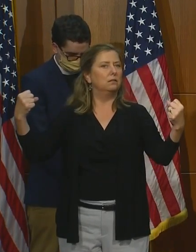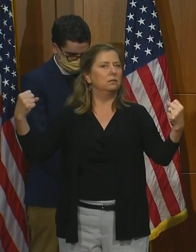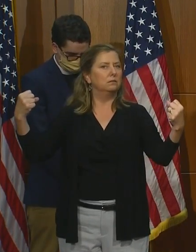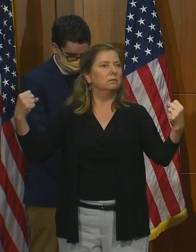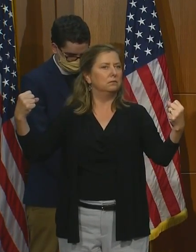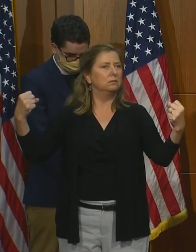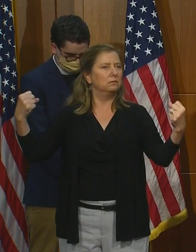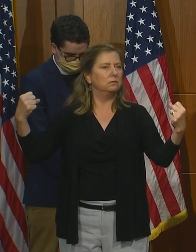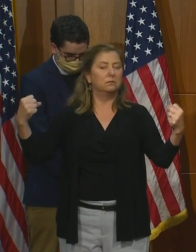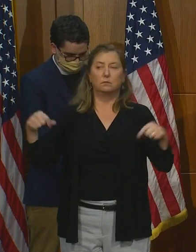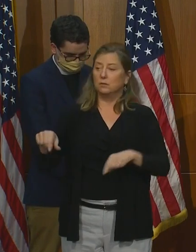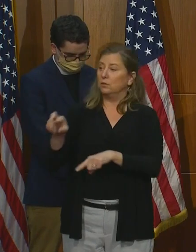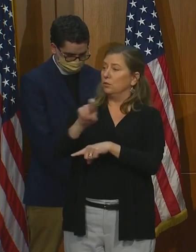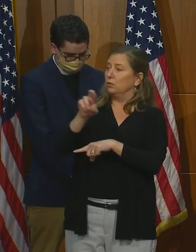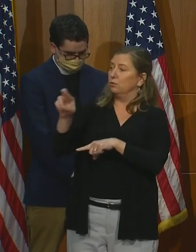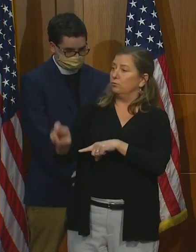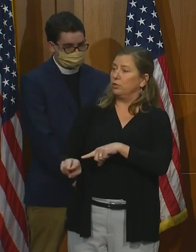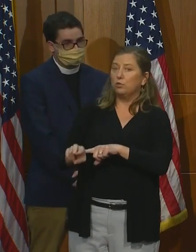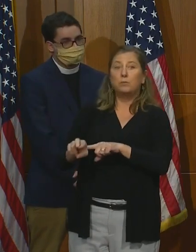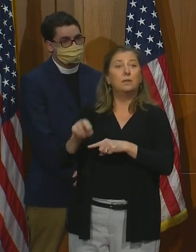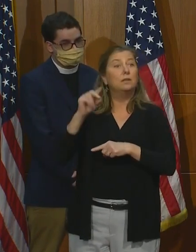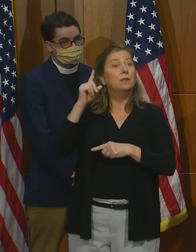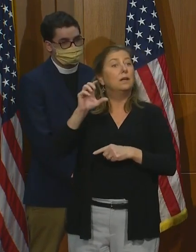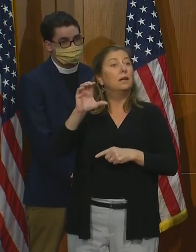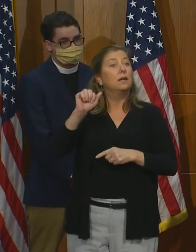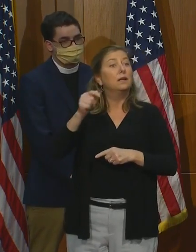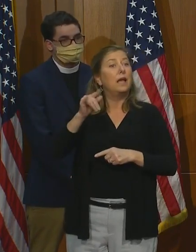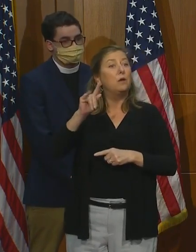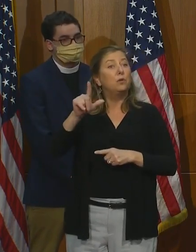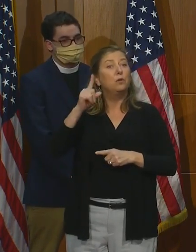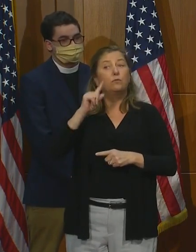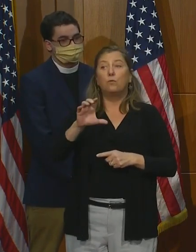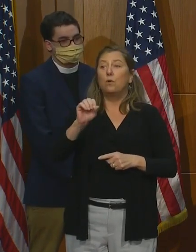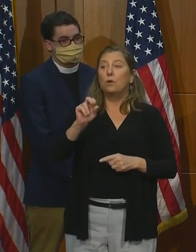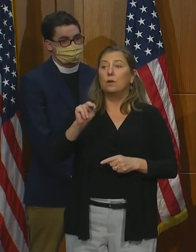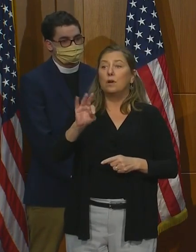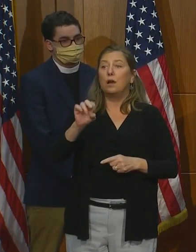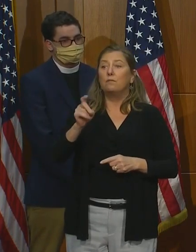TIME TO HEAL LADIES AND GENTLEMAN. RICHMOND IS NO